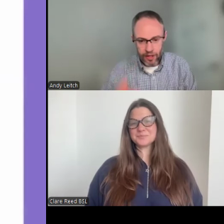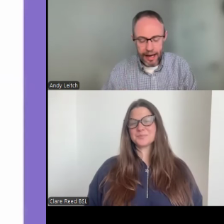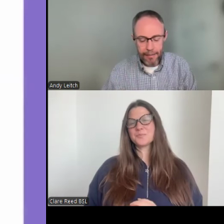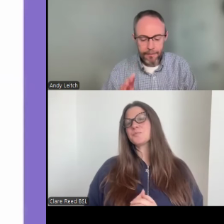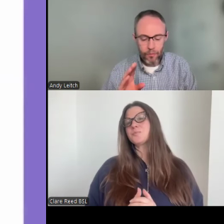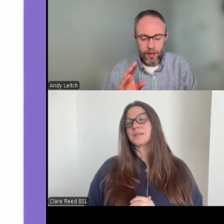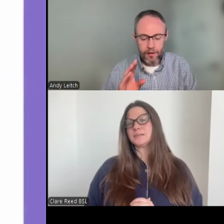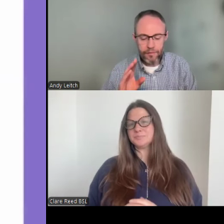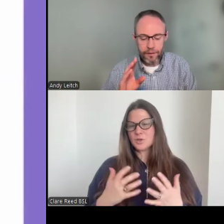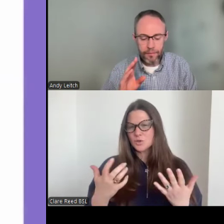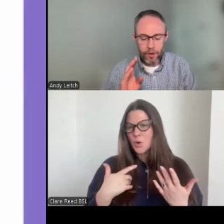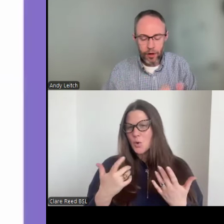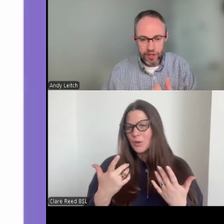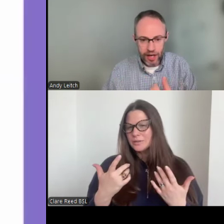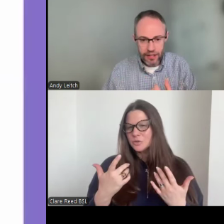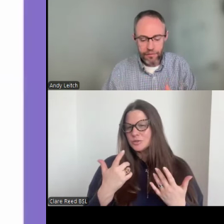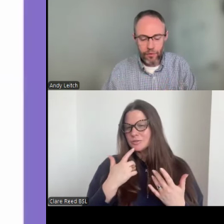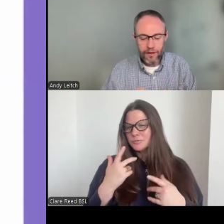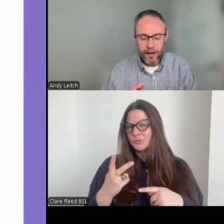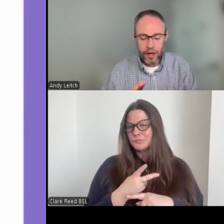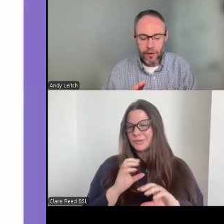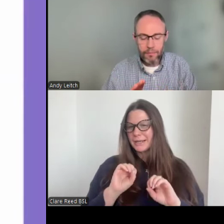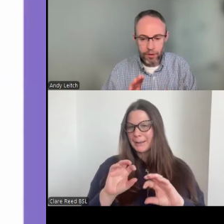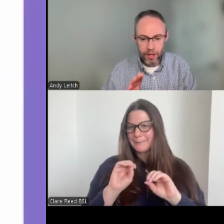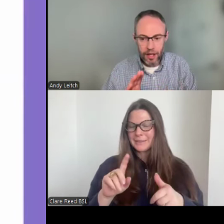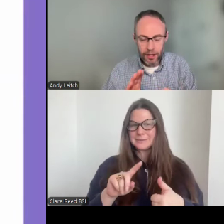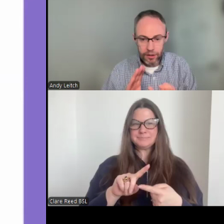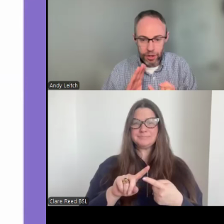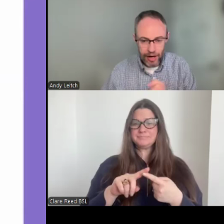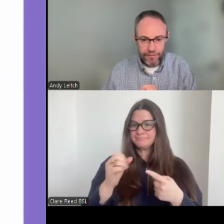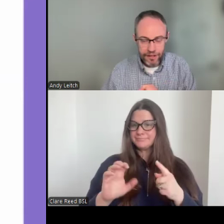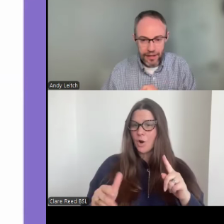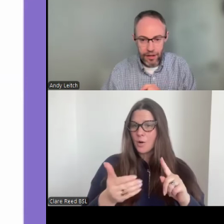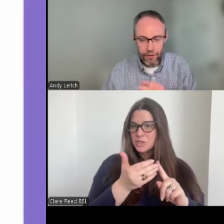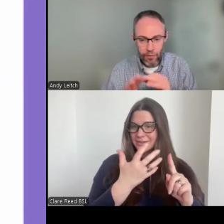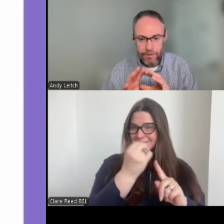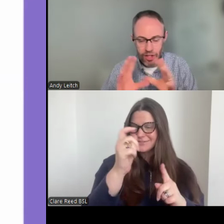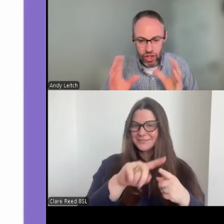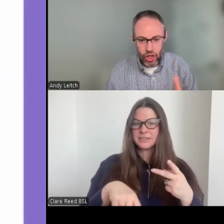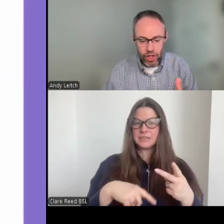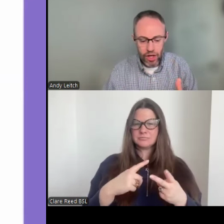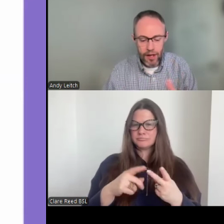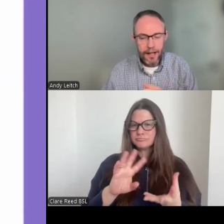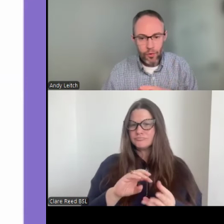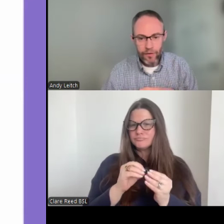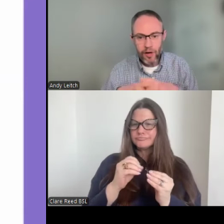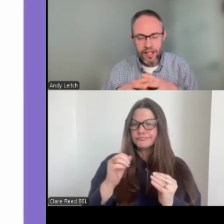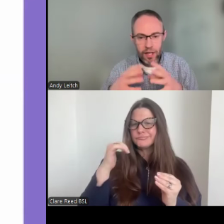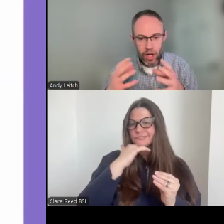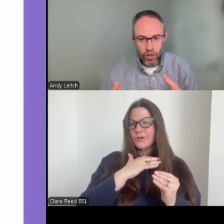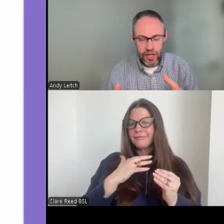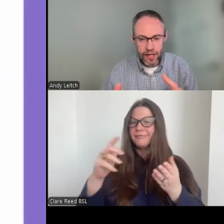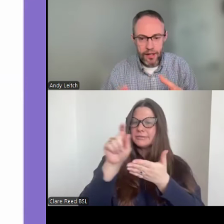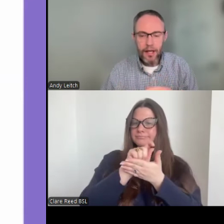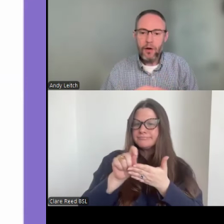Recap. We've got our objective. We've had a go at putting a little draft together of our website structure. We've created our content.